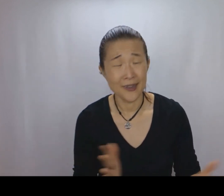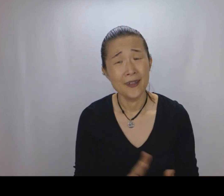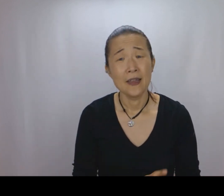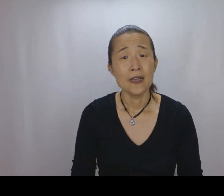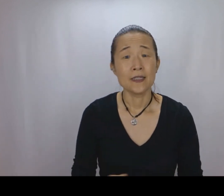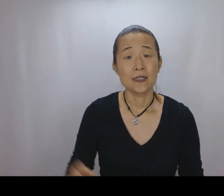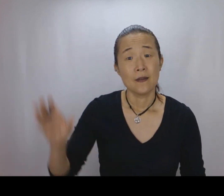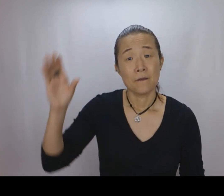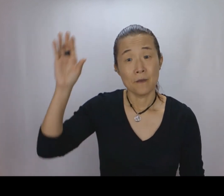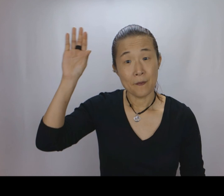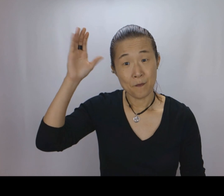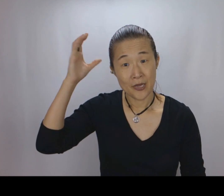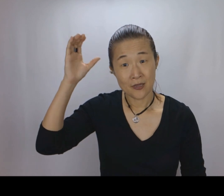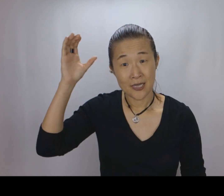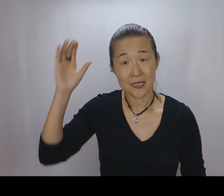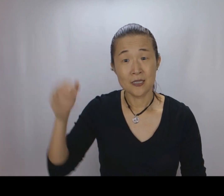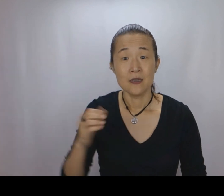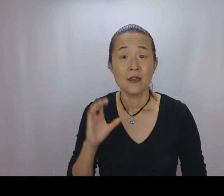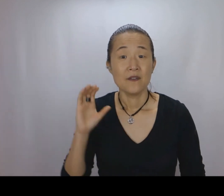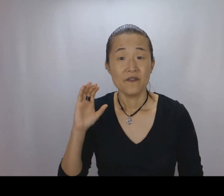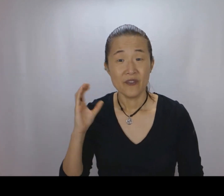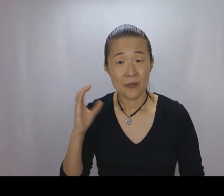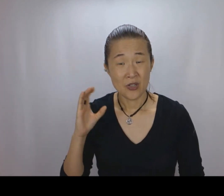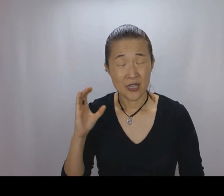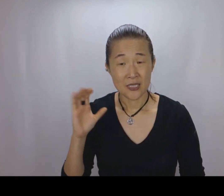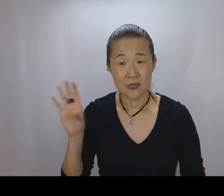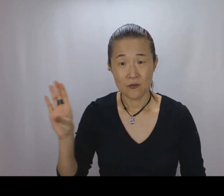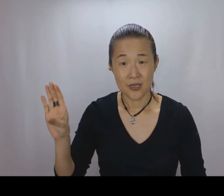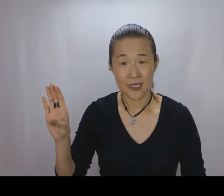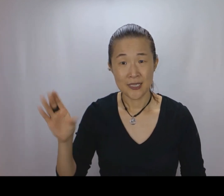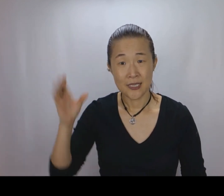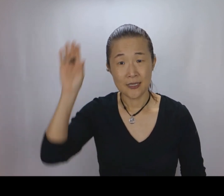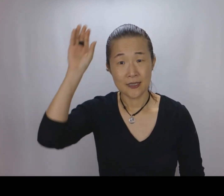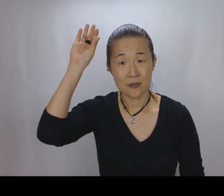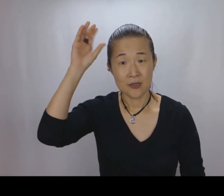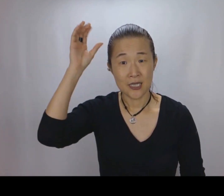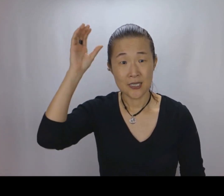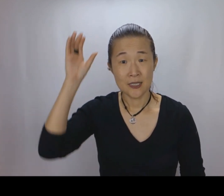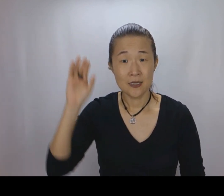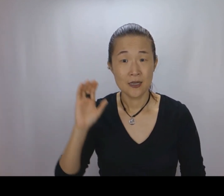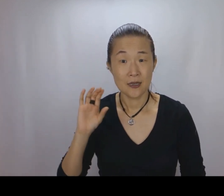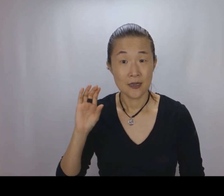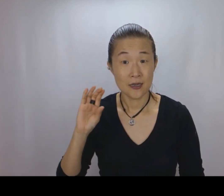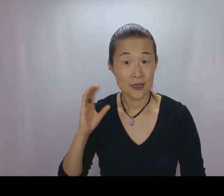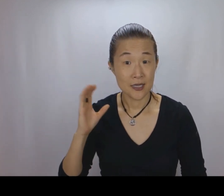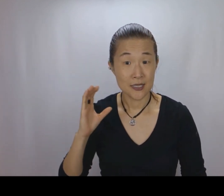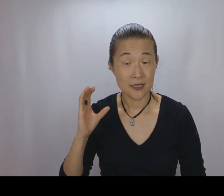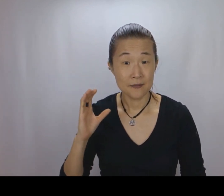Its male cousin, female cousin with a "C." So, cousin cousin.